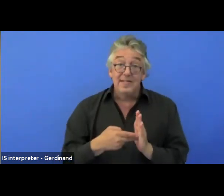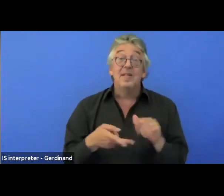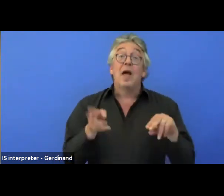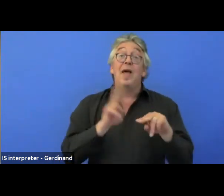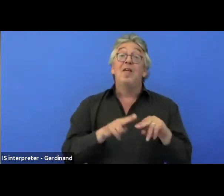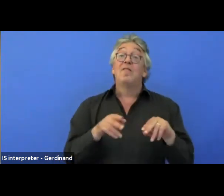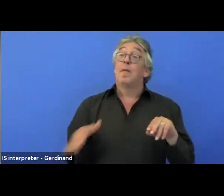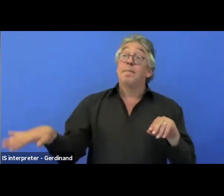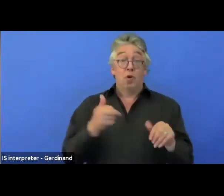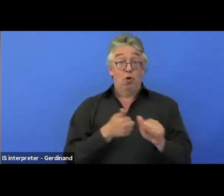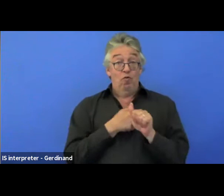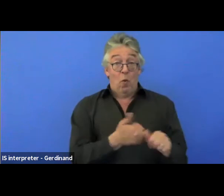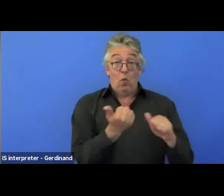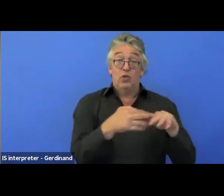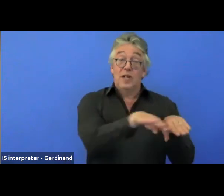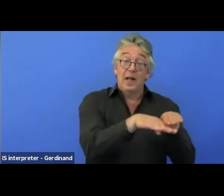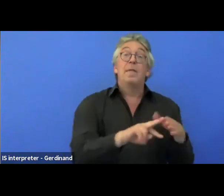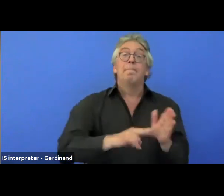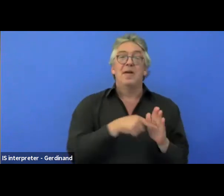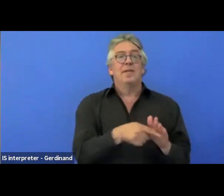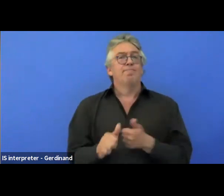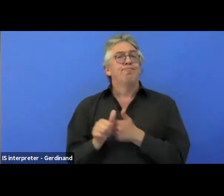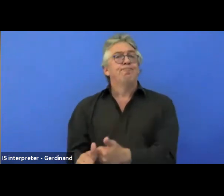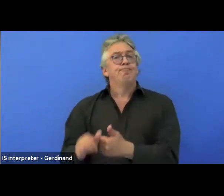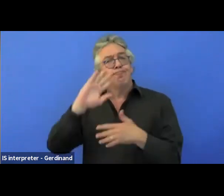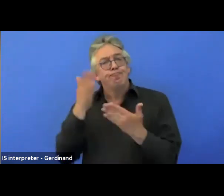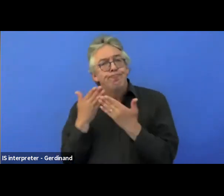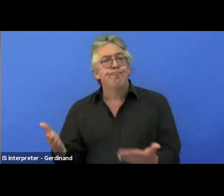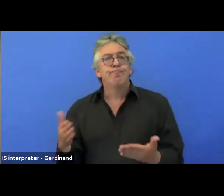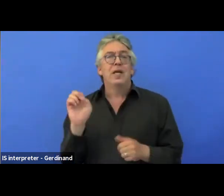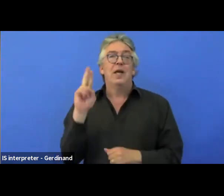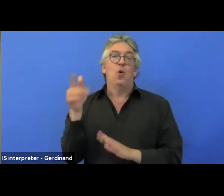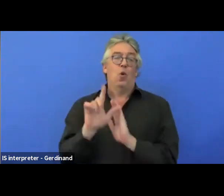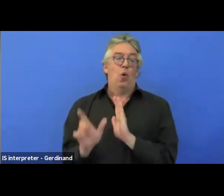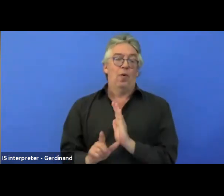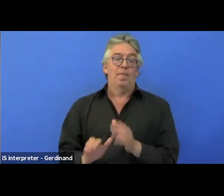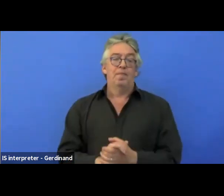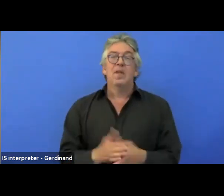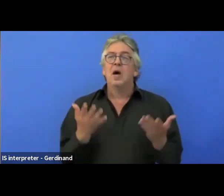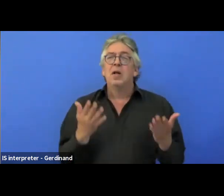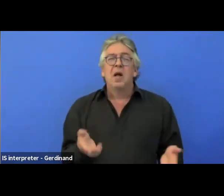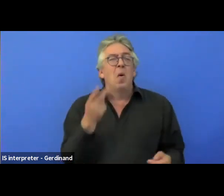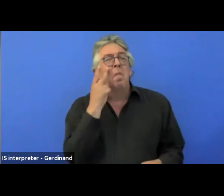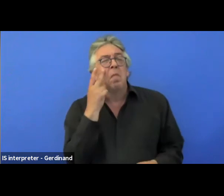Now, let's conclude. Let's have a look at the main accessibility standards. Next.